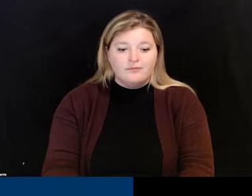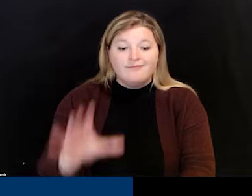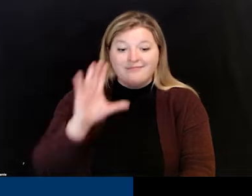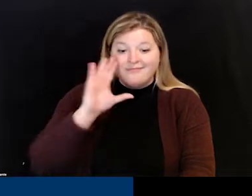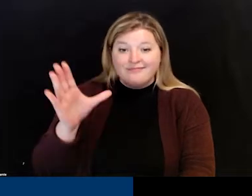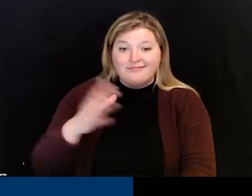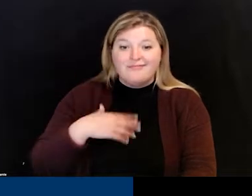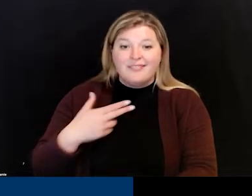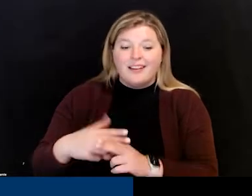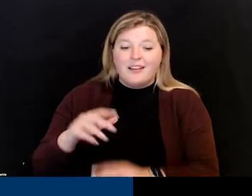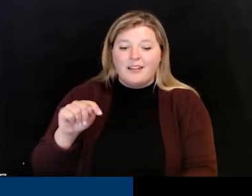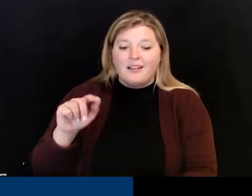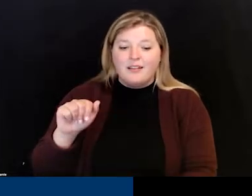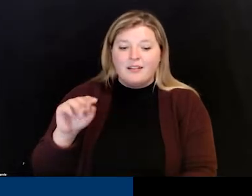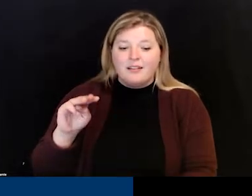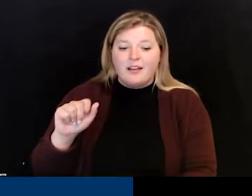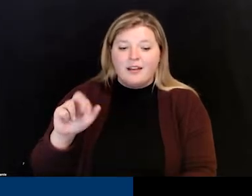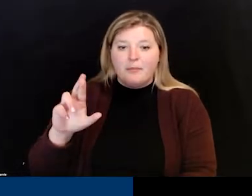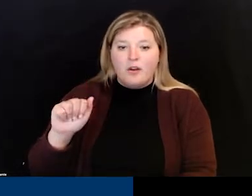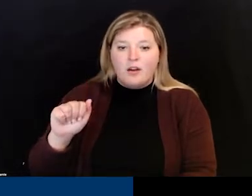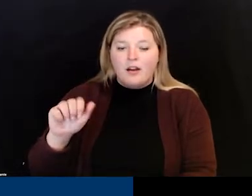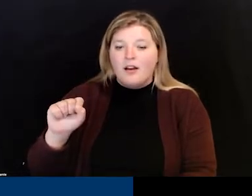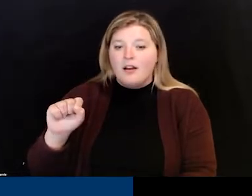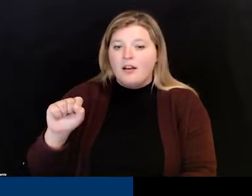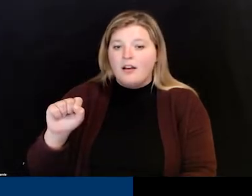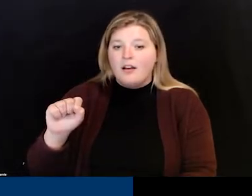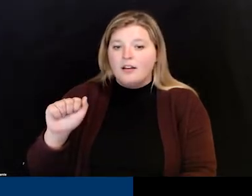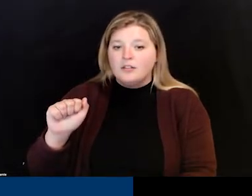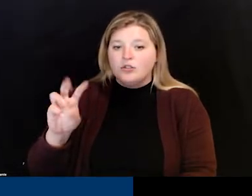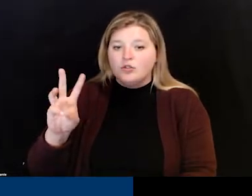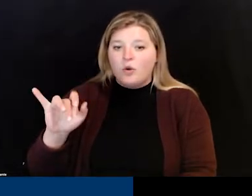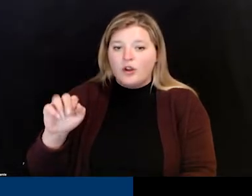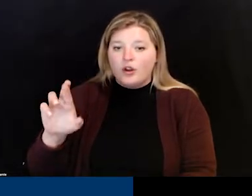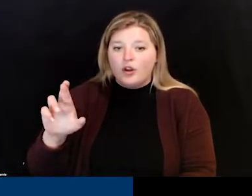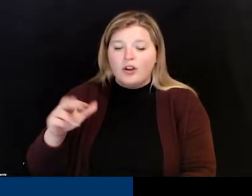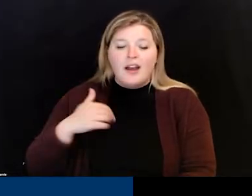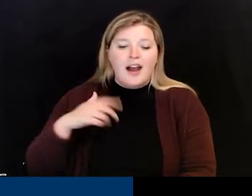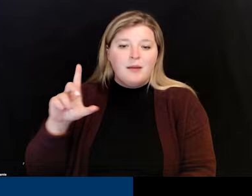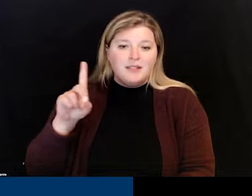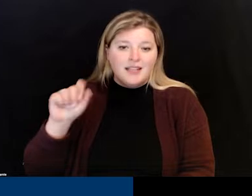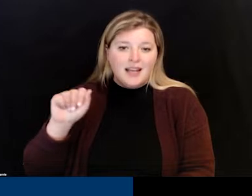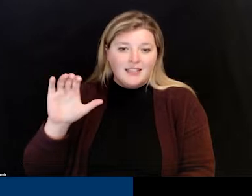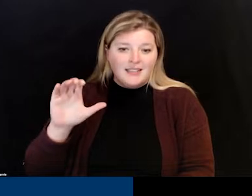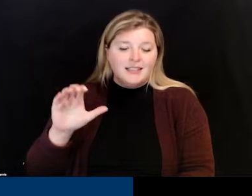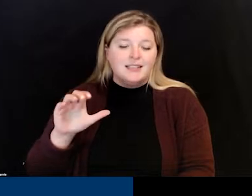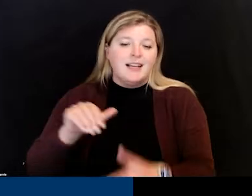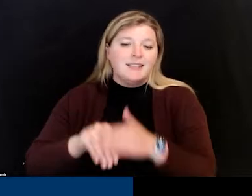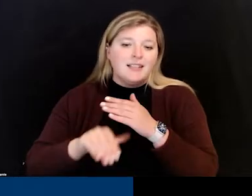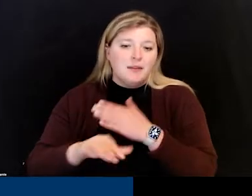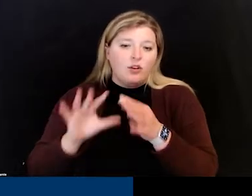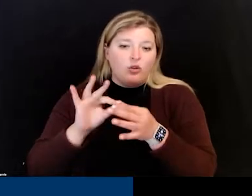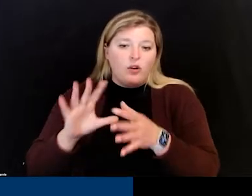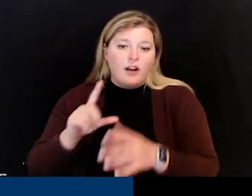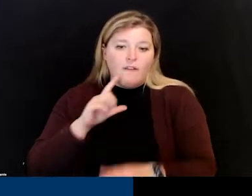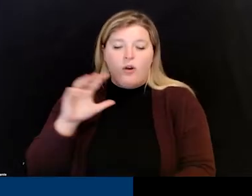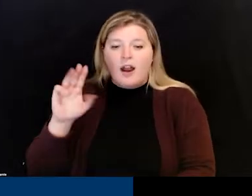[Tamara] Hello. My name is Tamara Sawyer. I'm the Accessibility Coordinator at Minnesota Management and Budget.